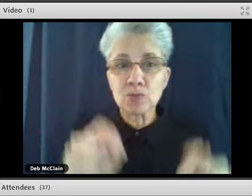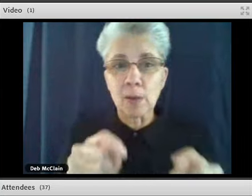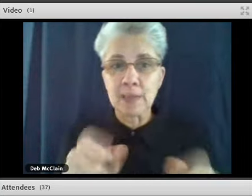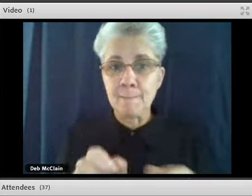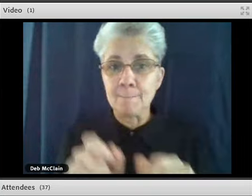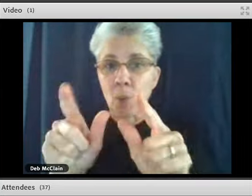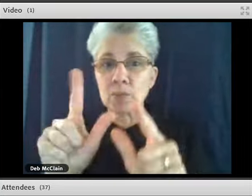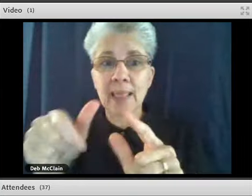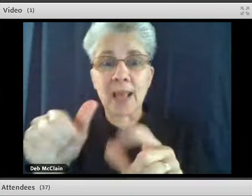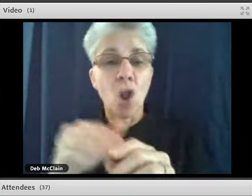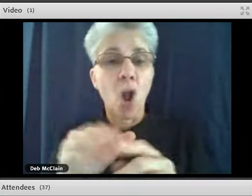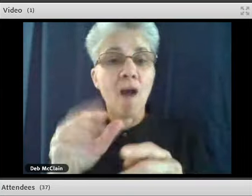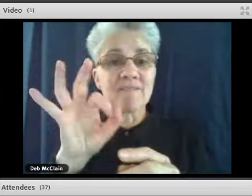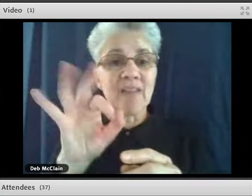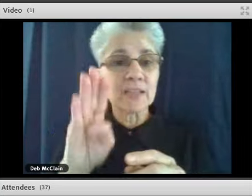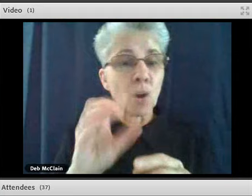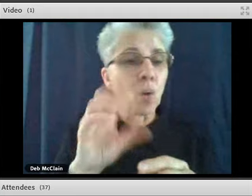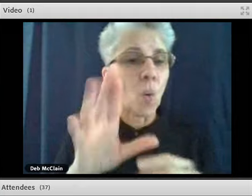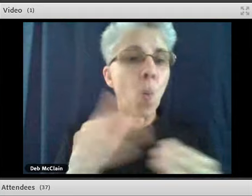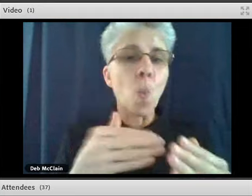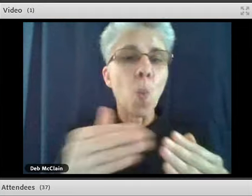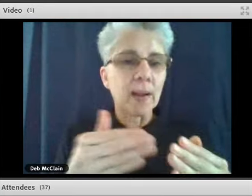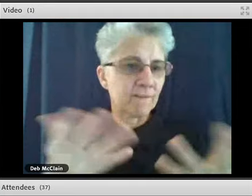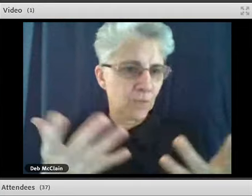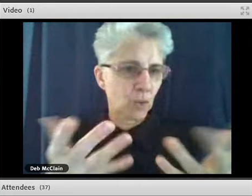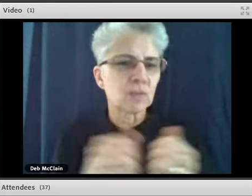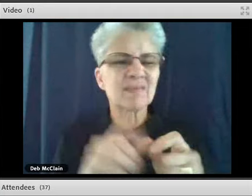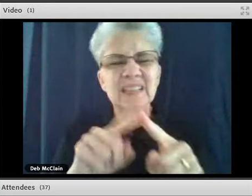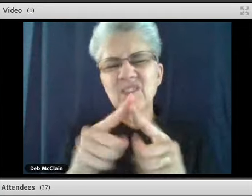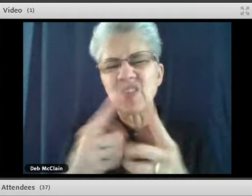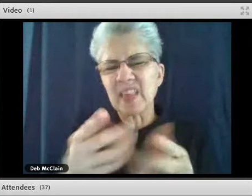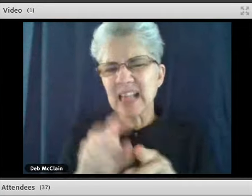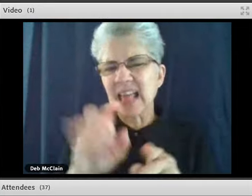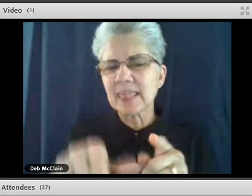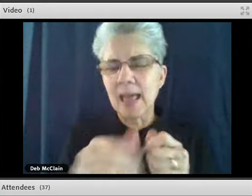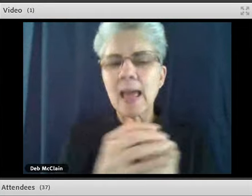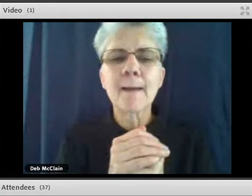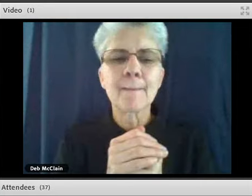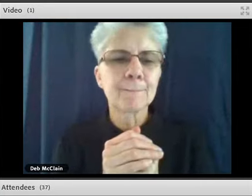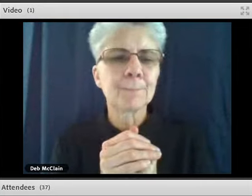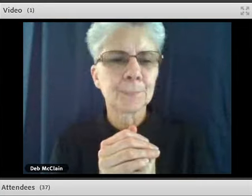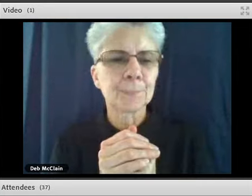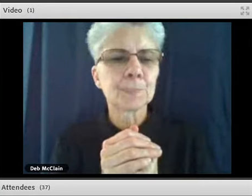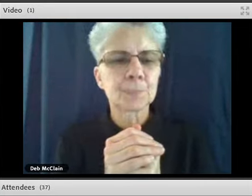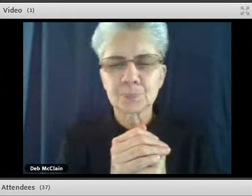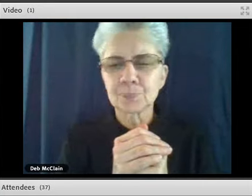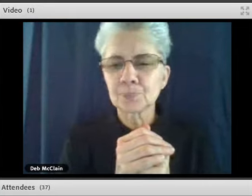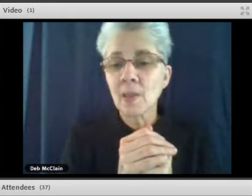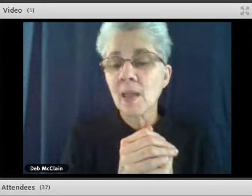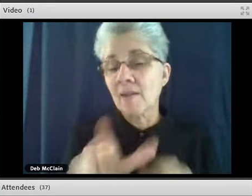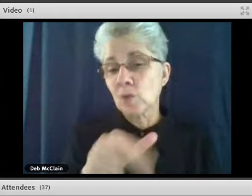so you can post it later on your on your Facebook, or whatever, different things like that.